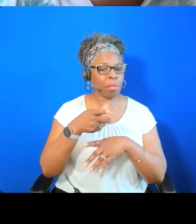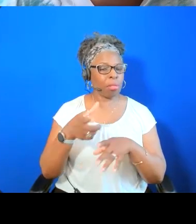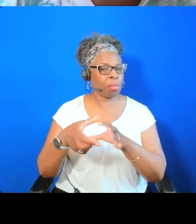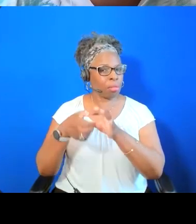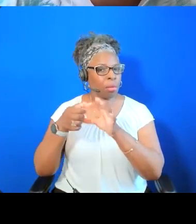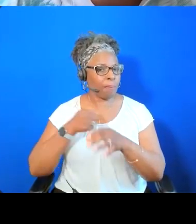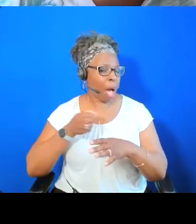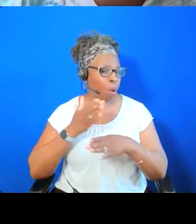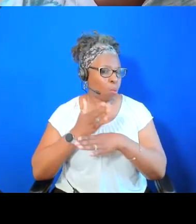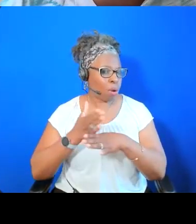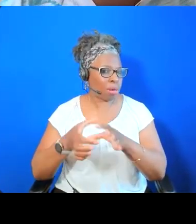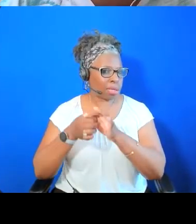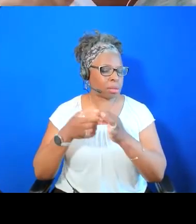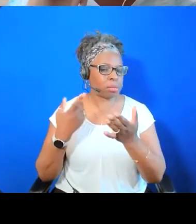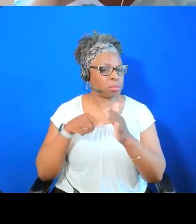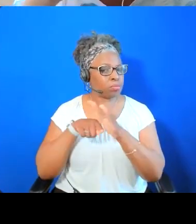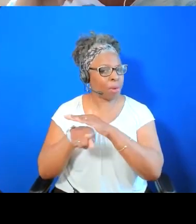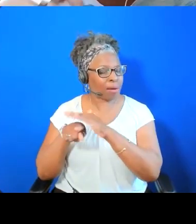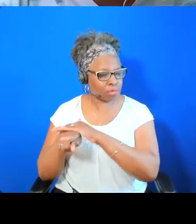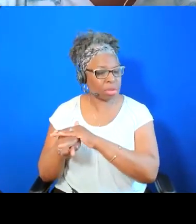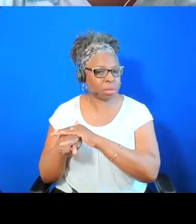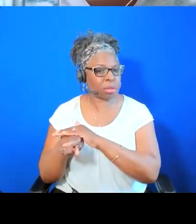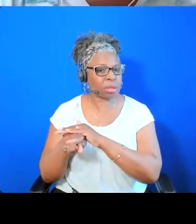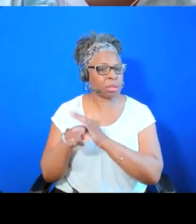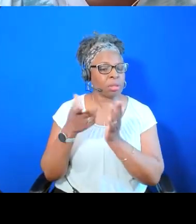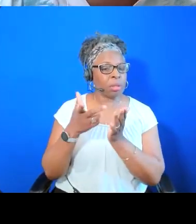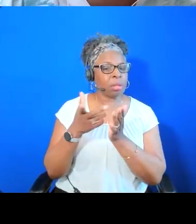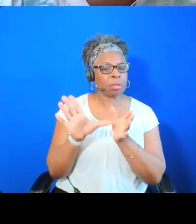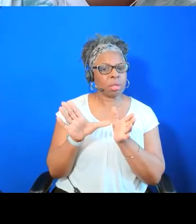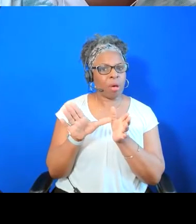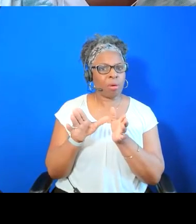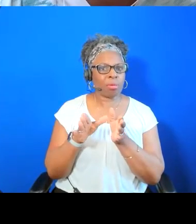groups of individuals that find themselves in minority often discriminated against.